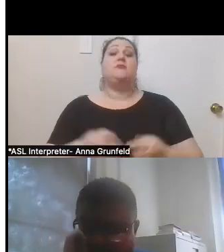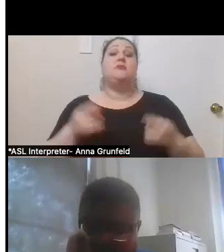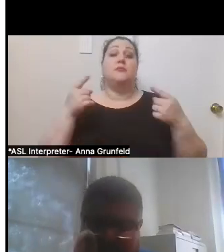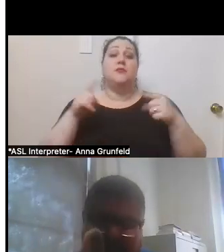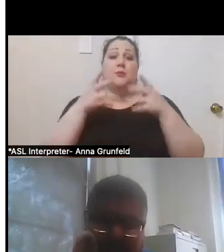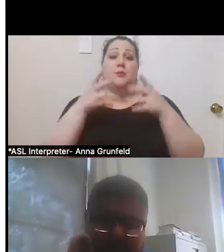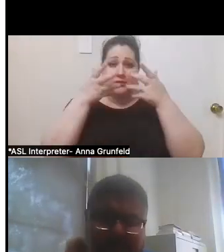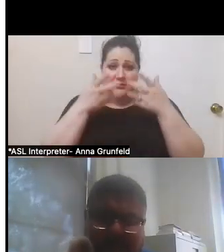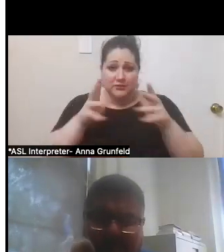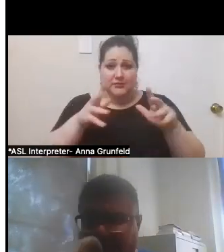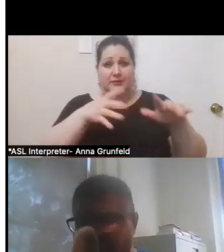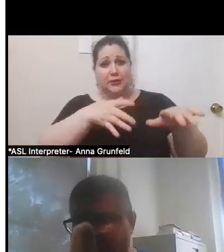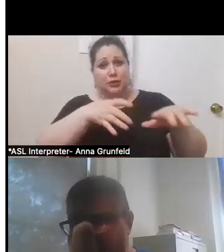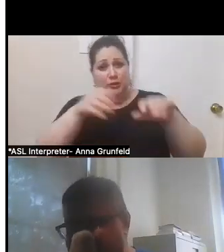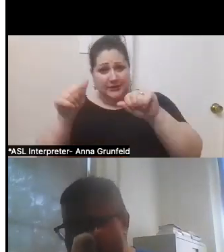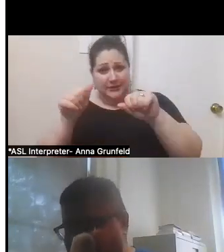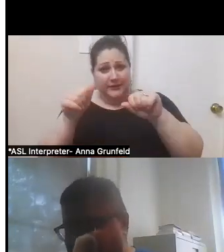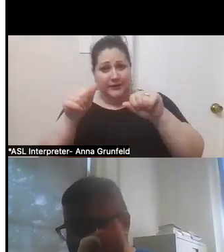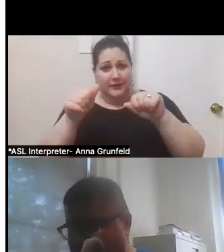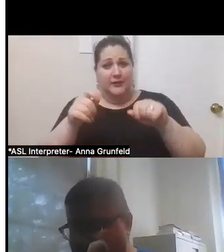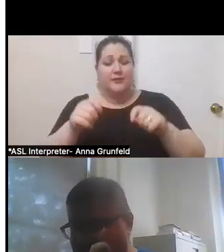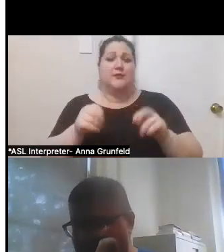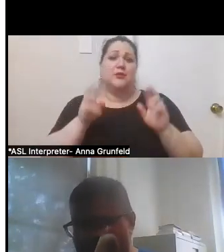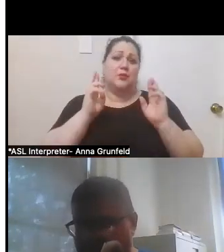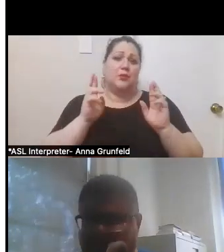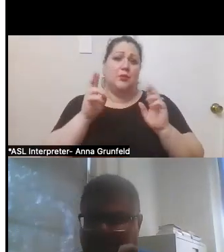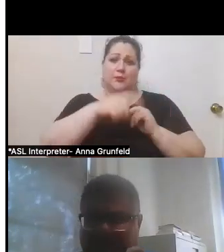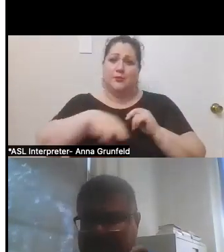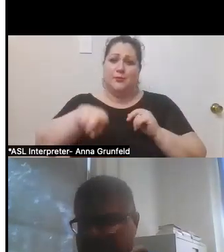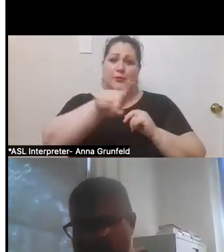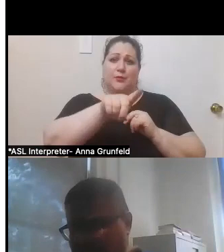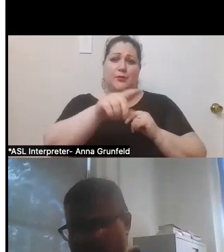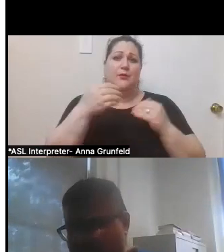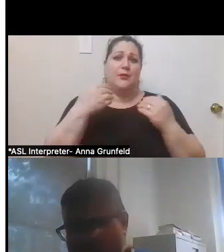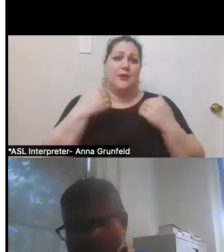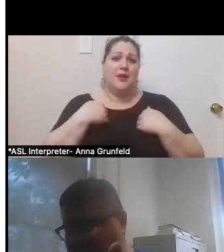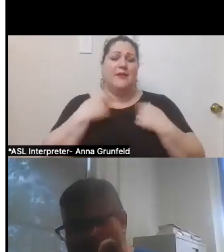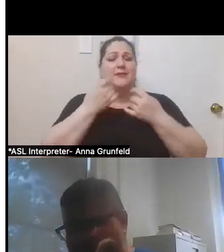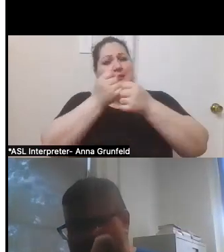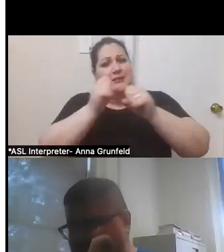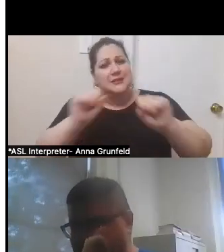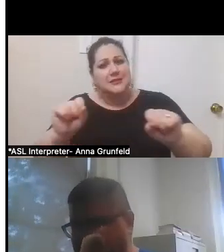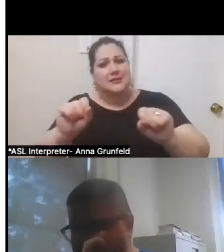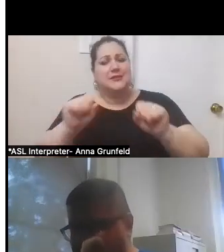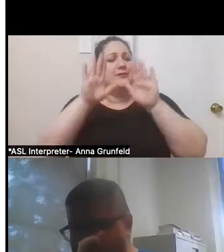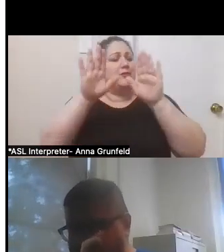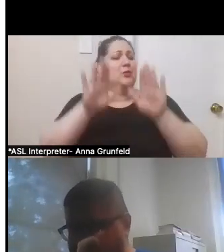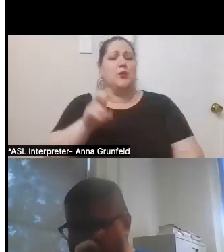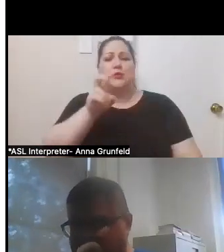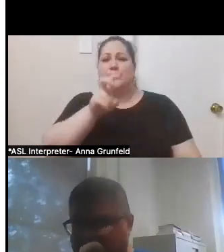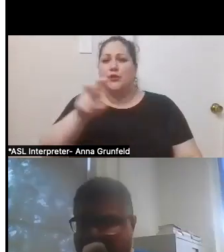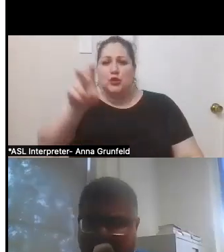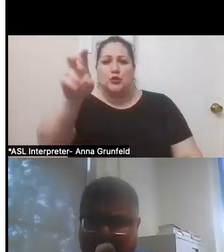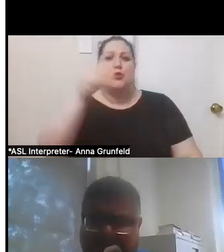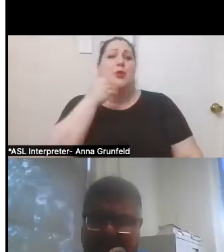everyone who is here have a safe and a wonderful journey home to their loved ones and families.